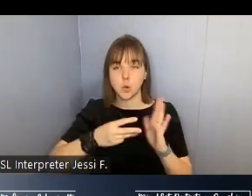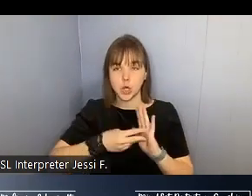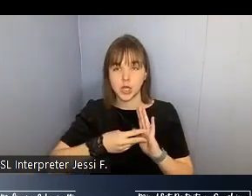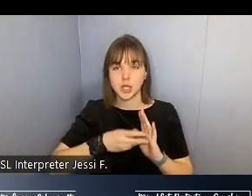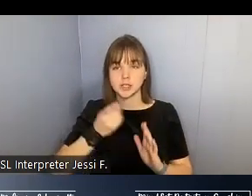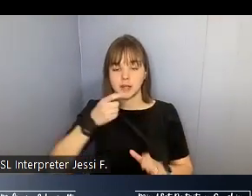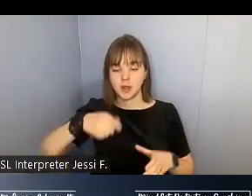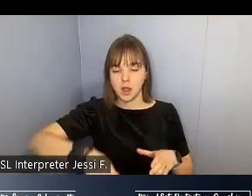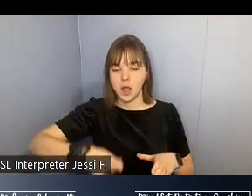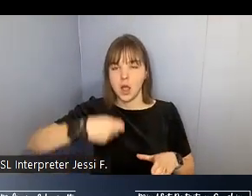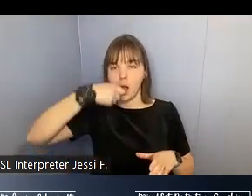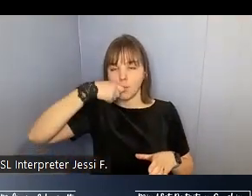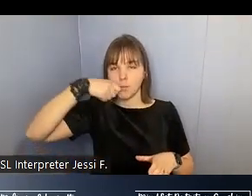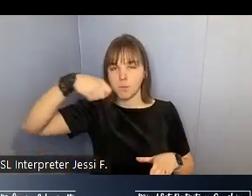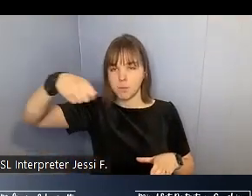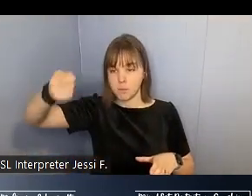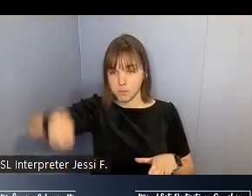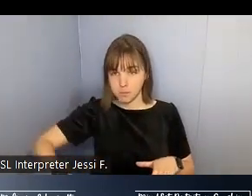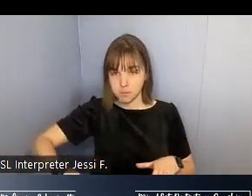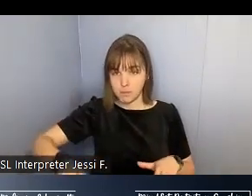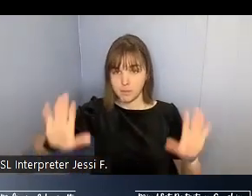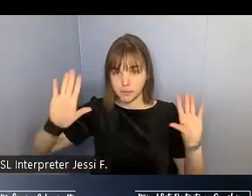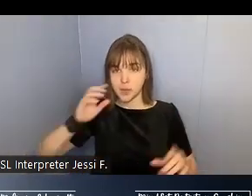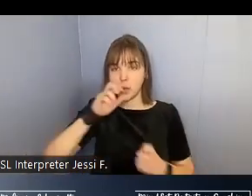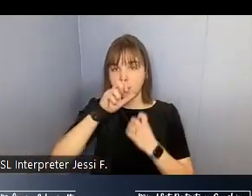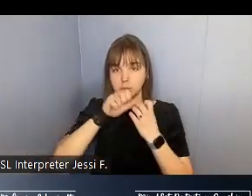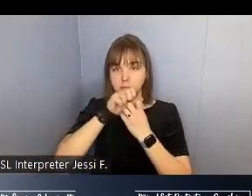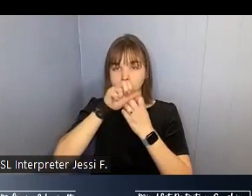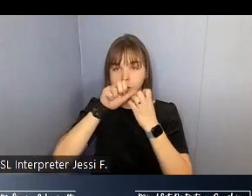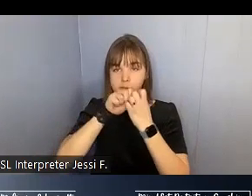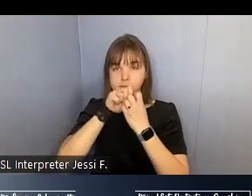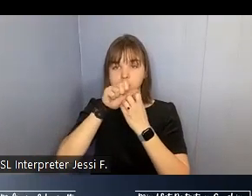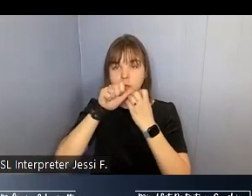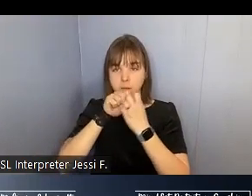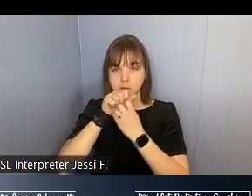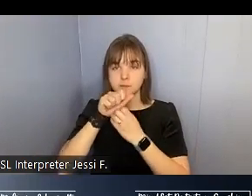Take time to really savor your meal-- taste, textures, experiences, smells.